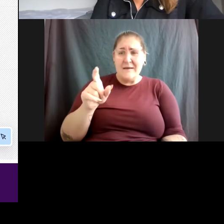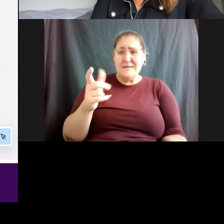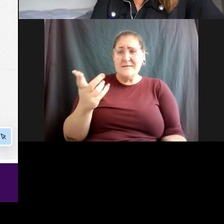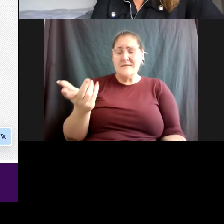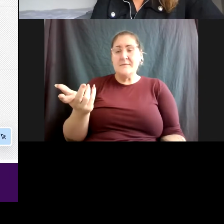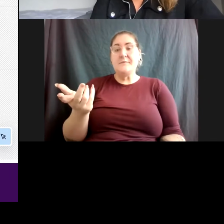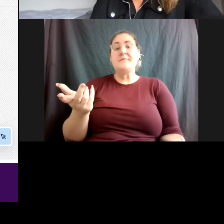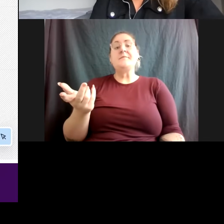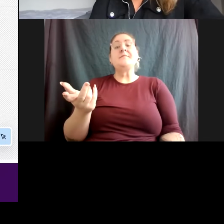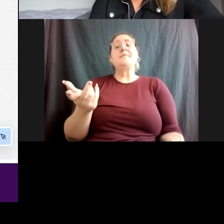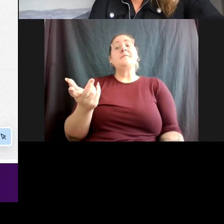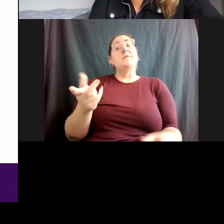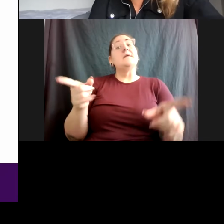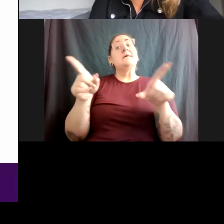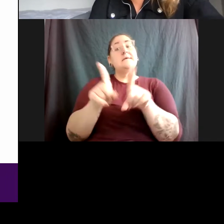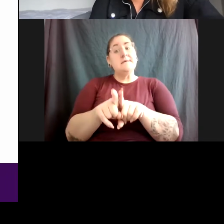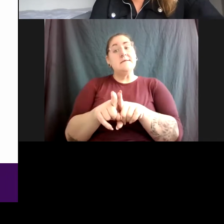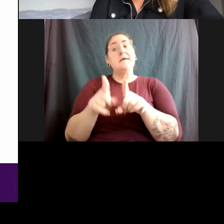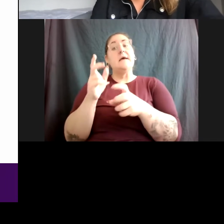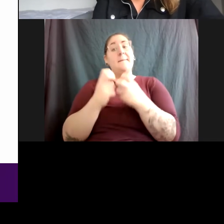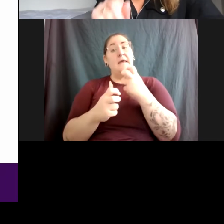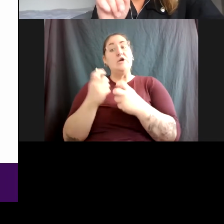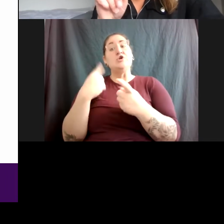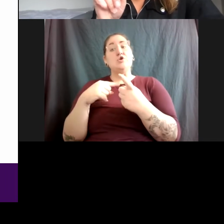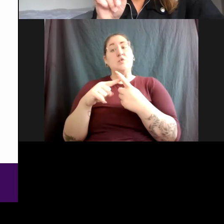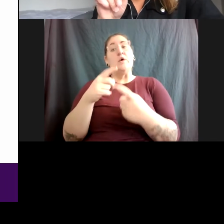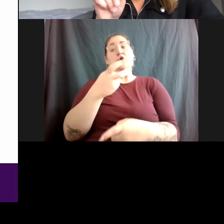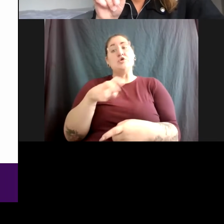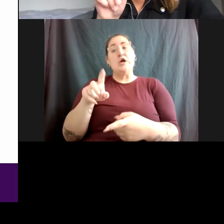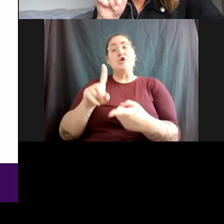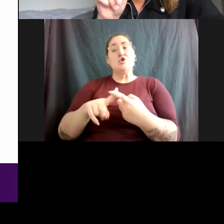The same issue happens when you go to mobile as well. All of our fingers are a certain